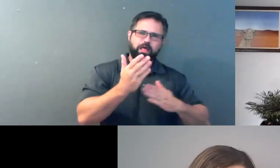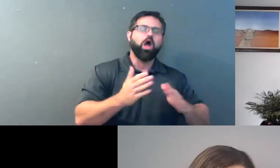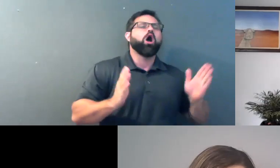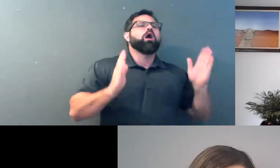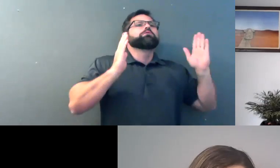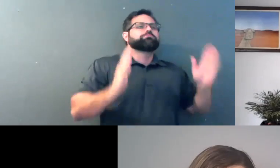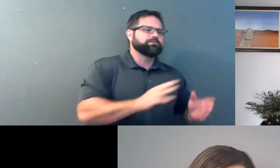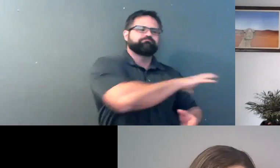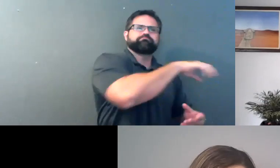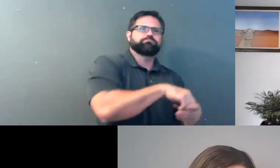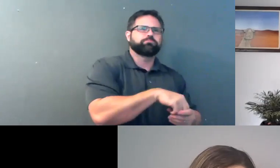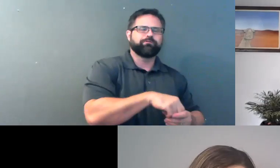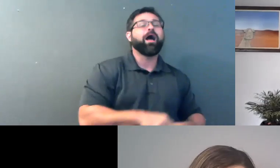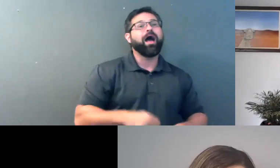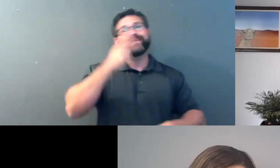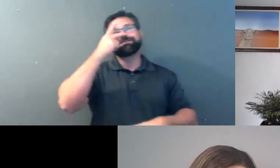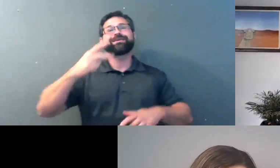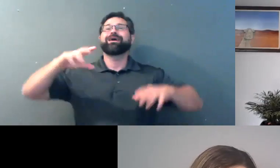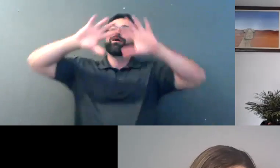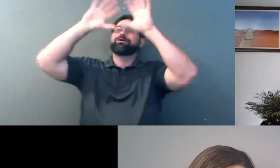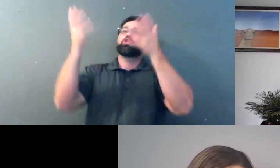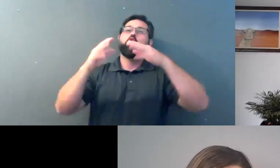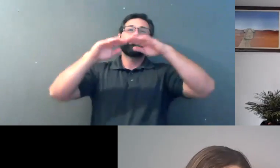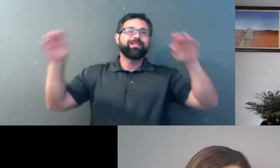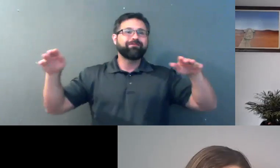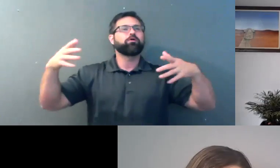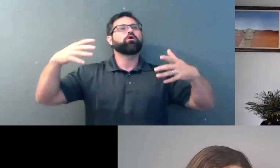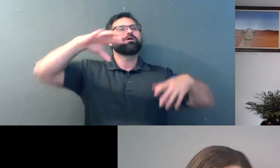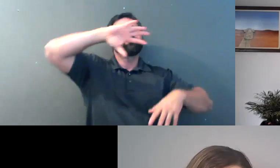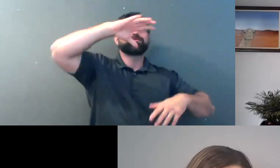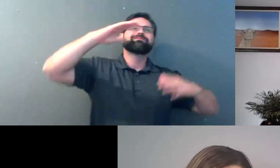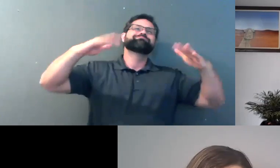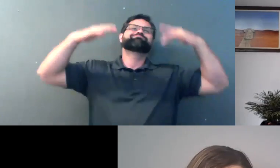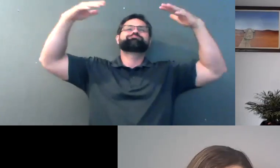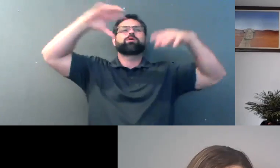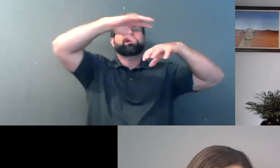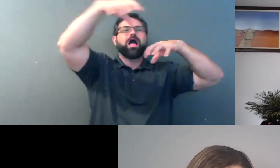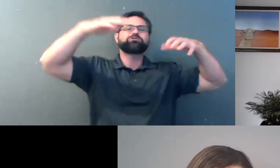and a regional level in the isc guidelines development process and i think we now need to